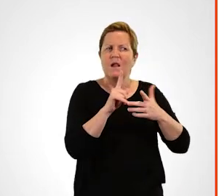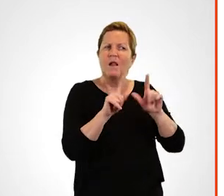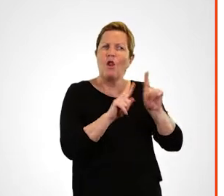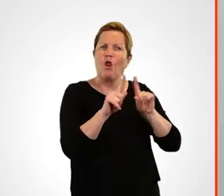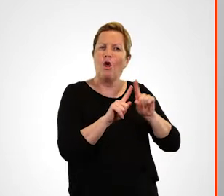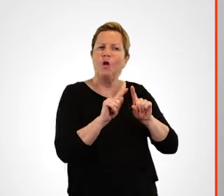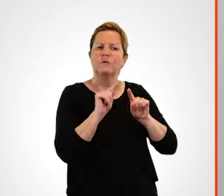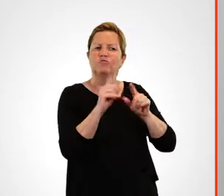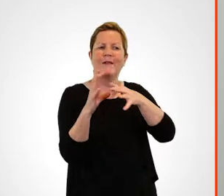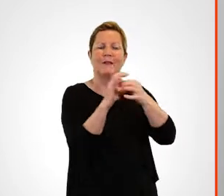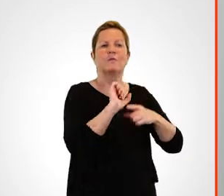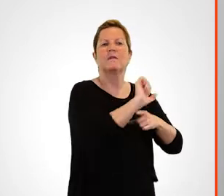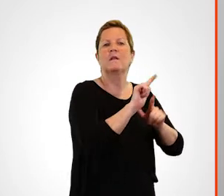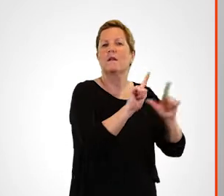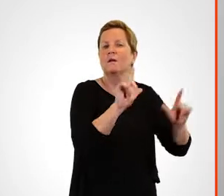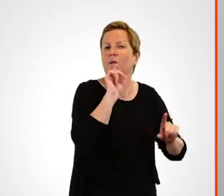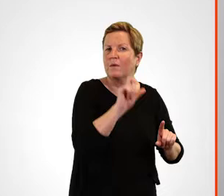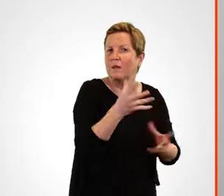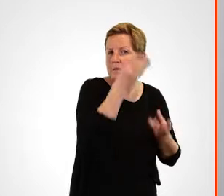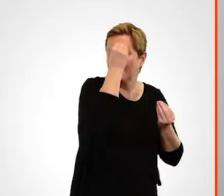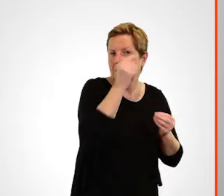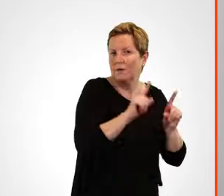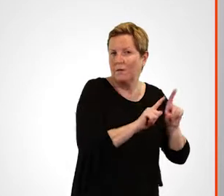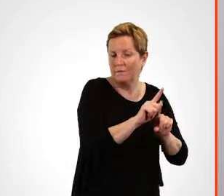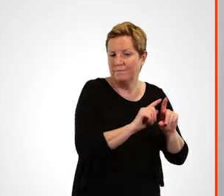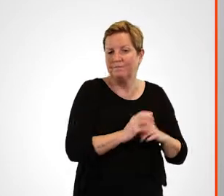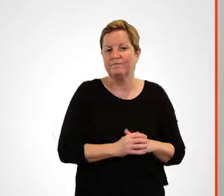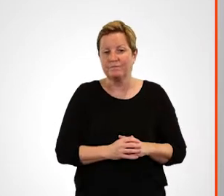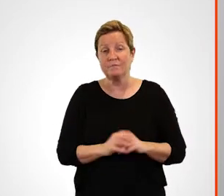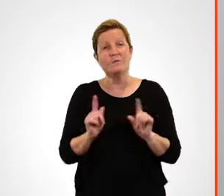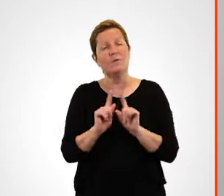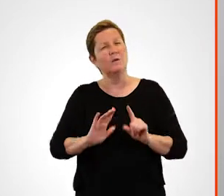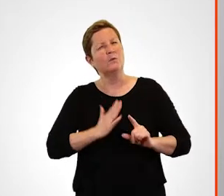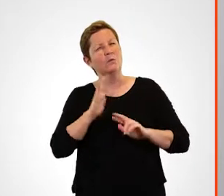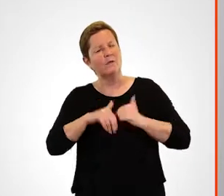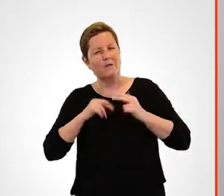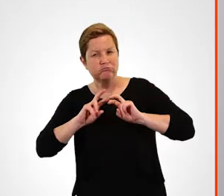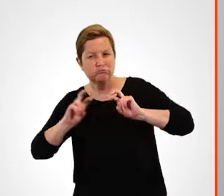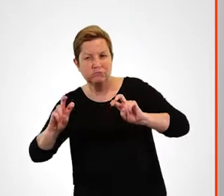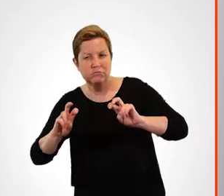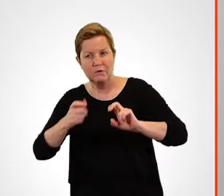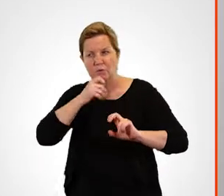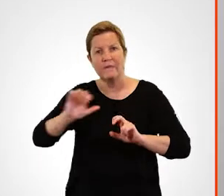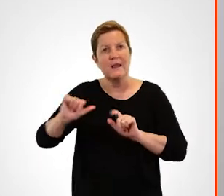There's another area that we're very interested in in looking at children's language at this age